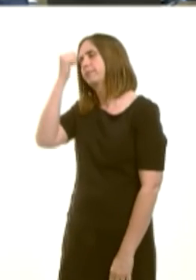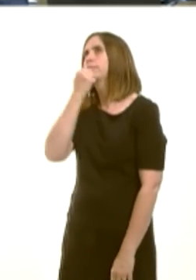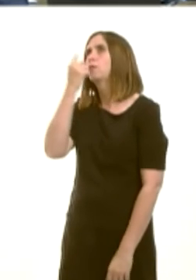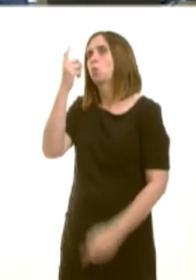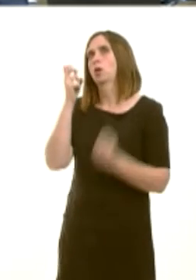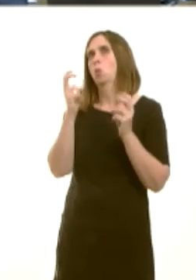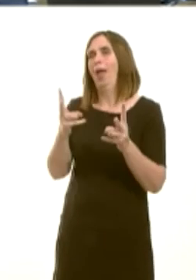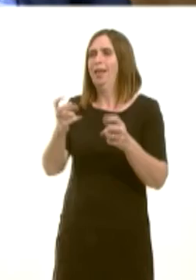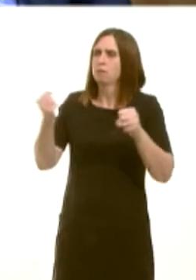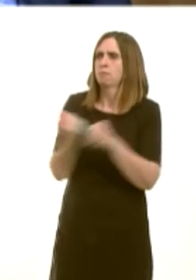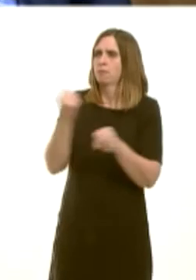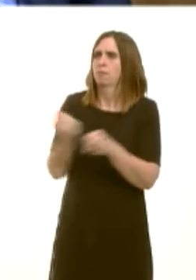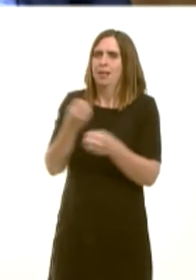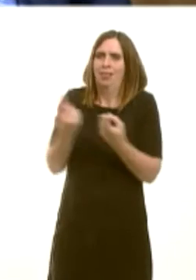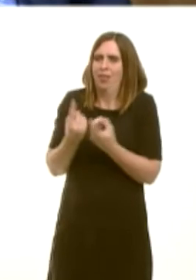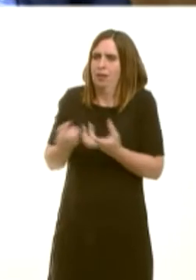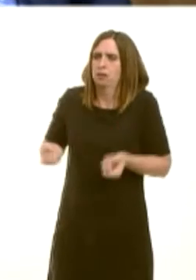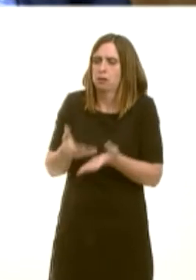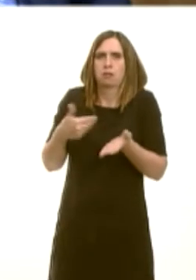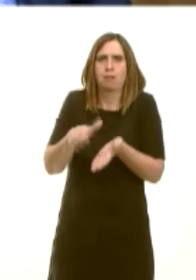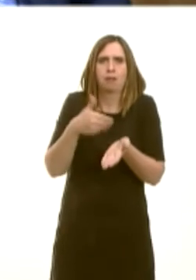productivity is to continually improve peopleís skills.